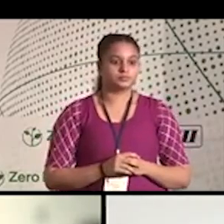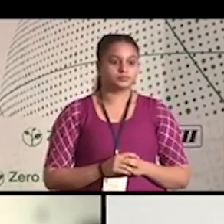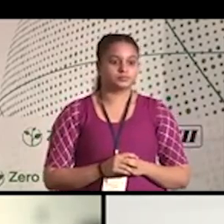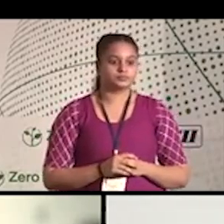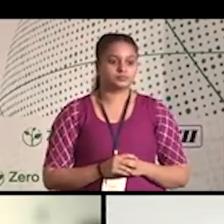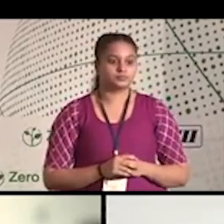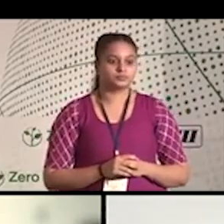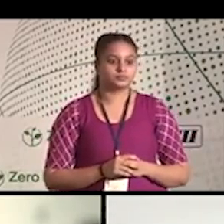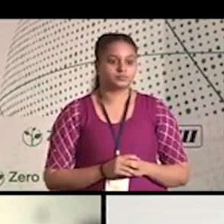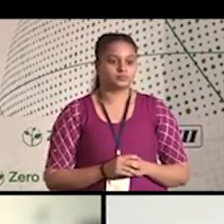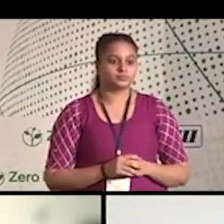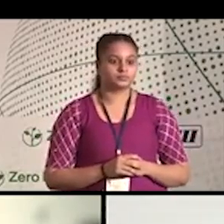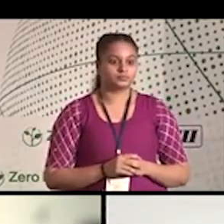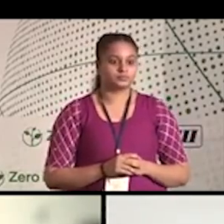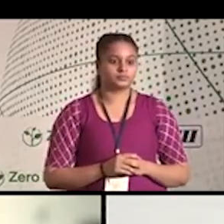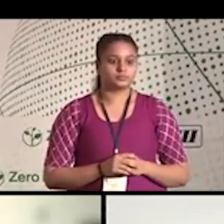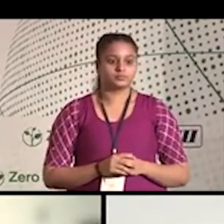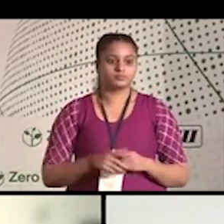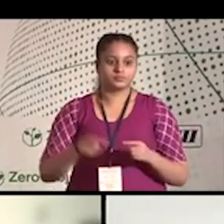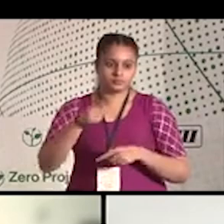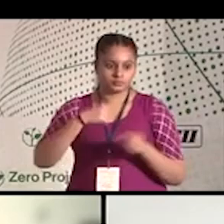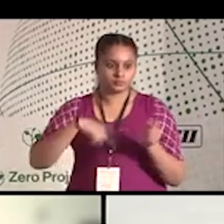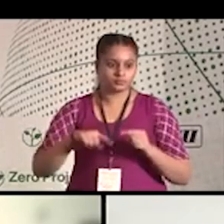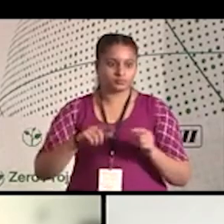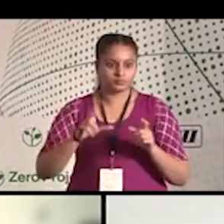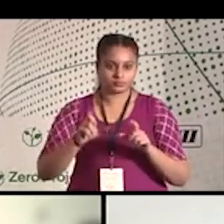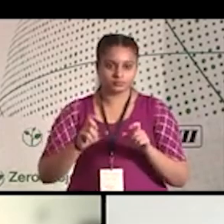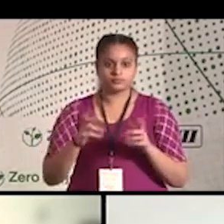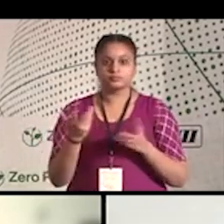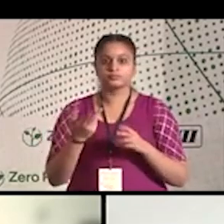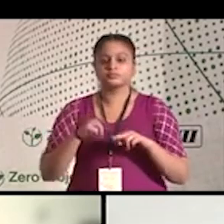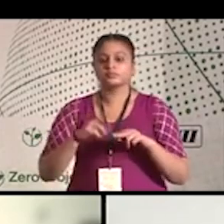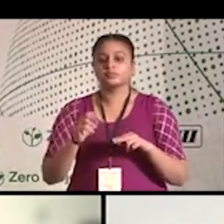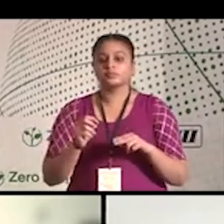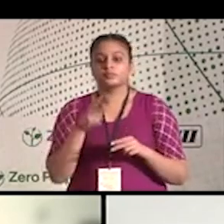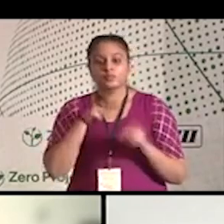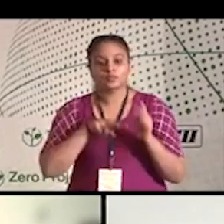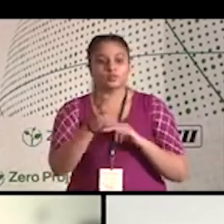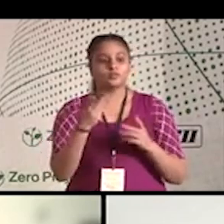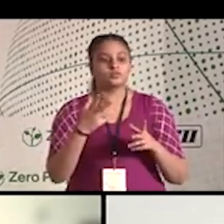to be taken from reason to action.